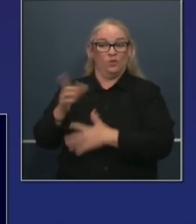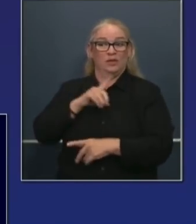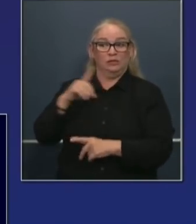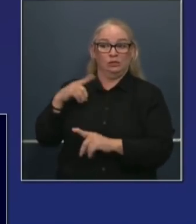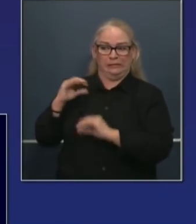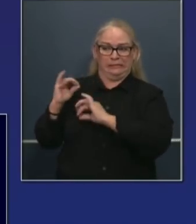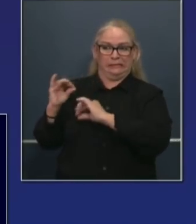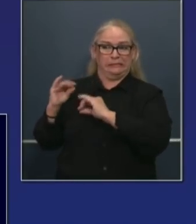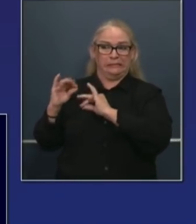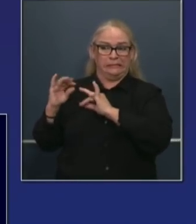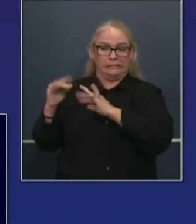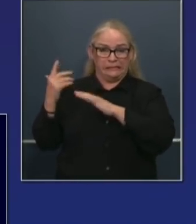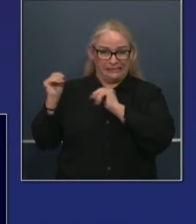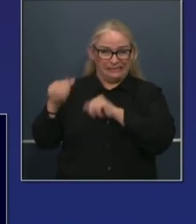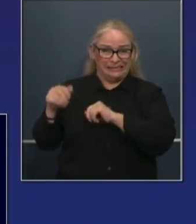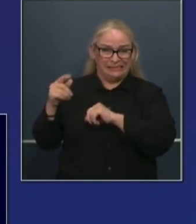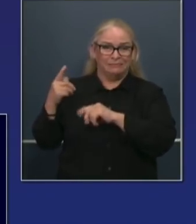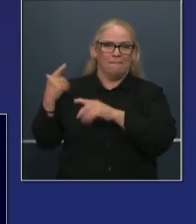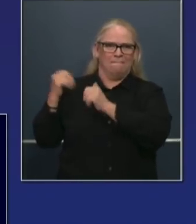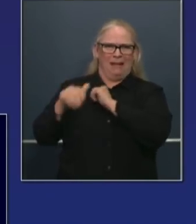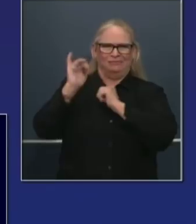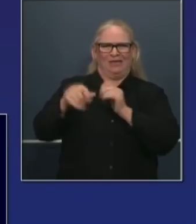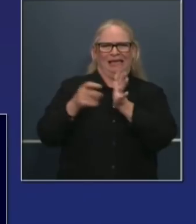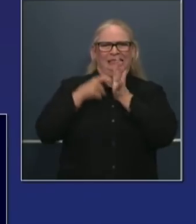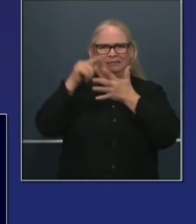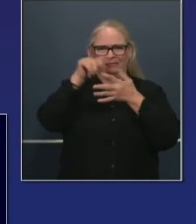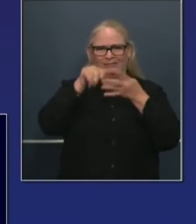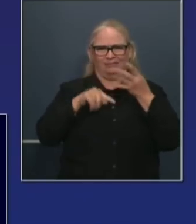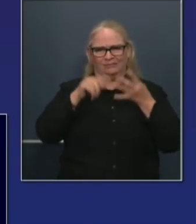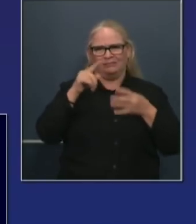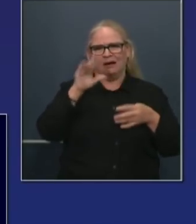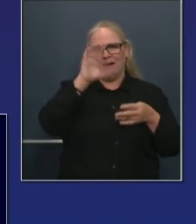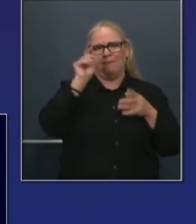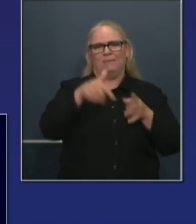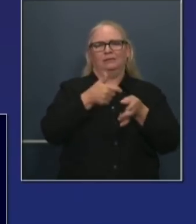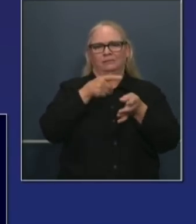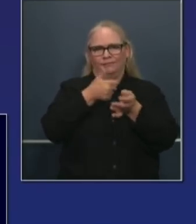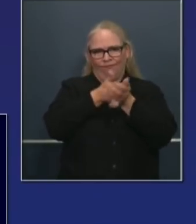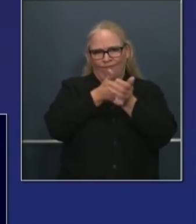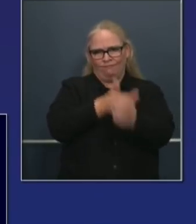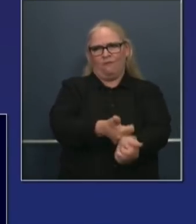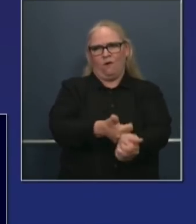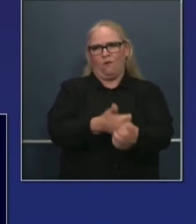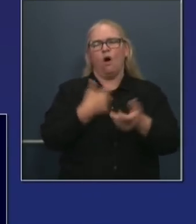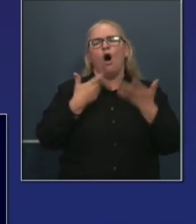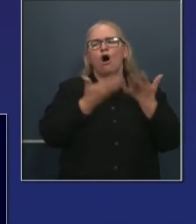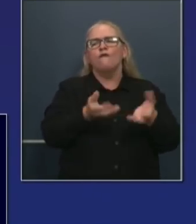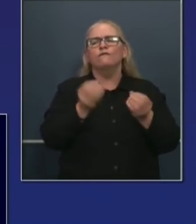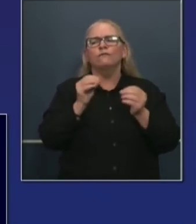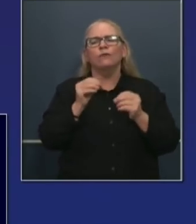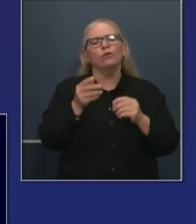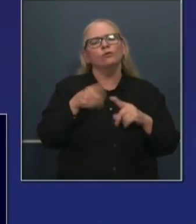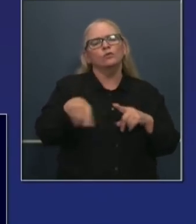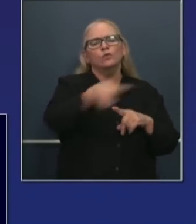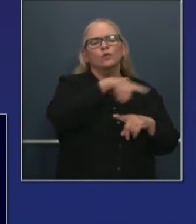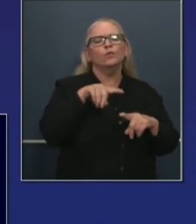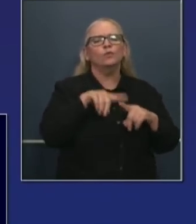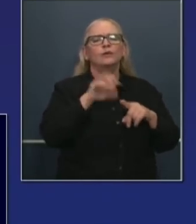ENGAGED IN AN EFFORT AND BUILDING ON SOME LEGISLATION